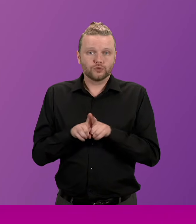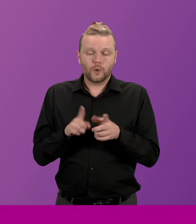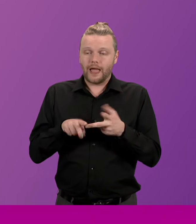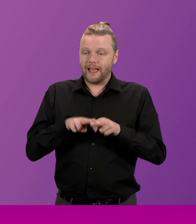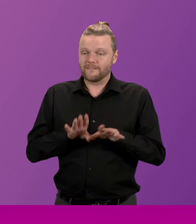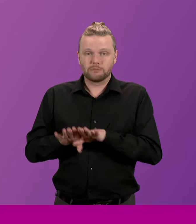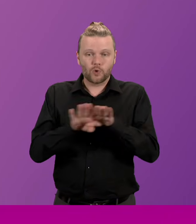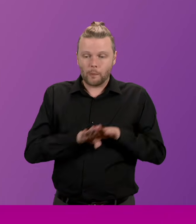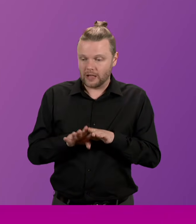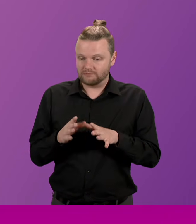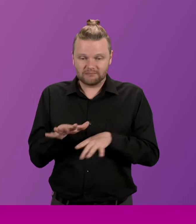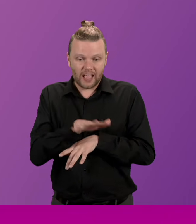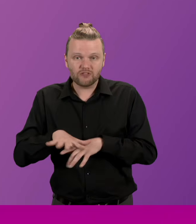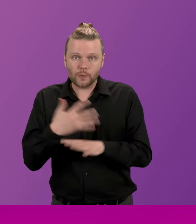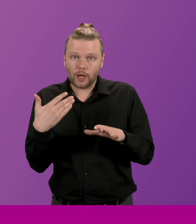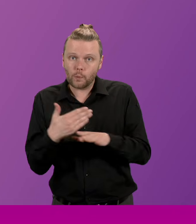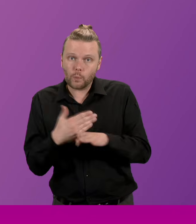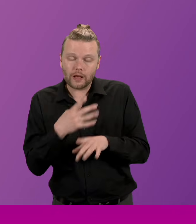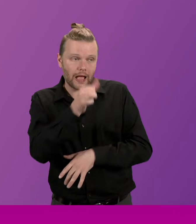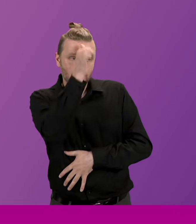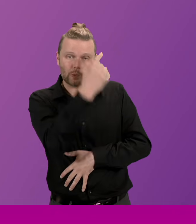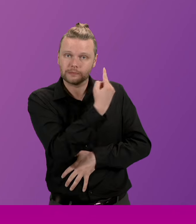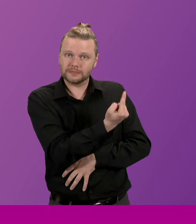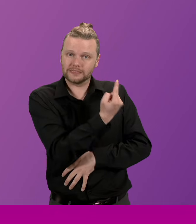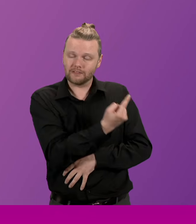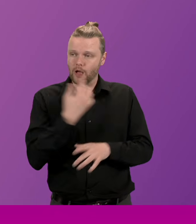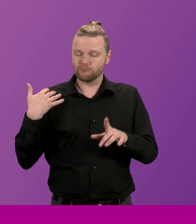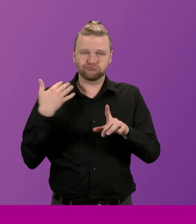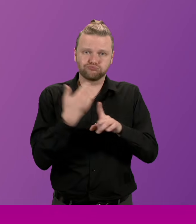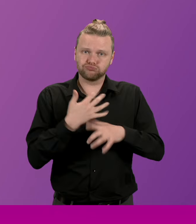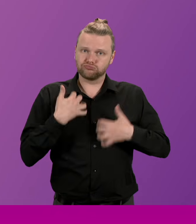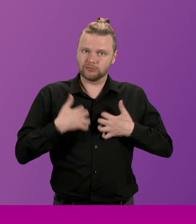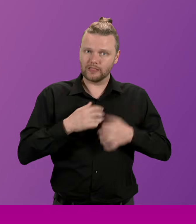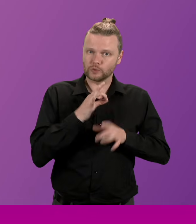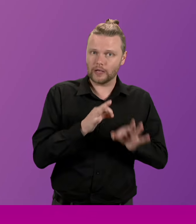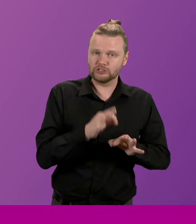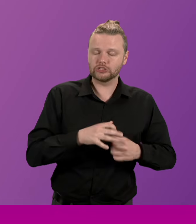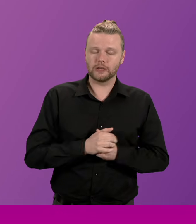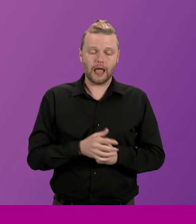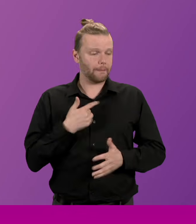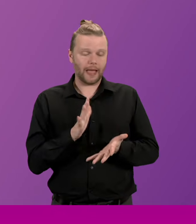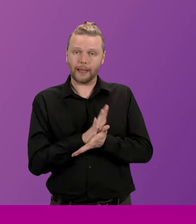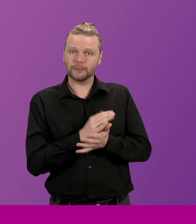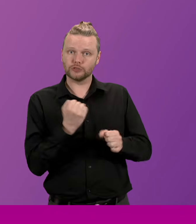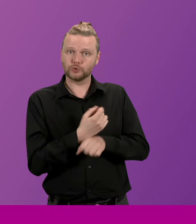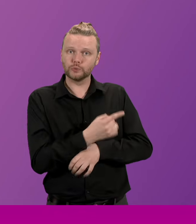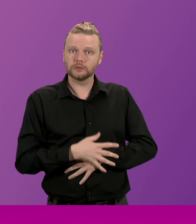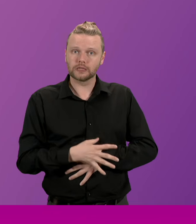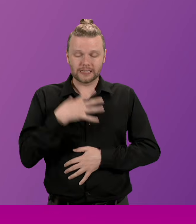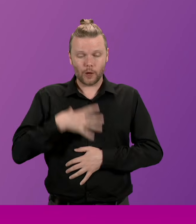ground where we can work with him, we will be very happy to do so. I want to see the maximum level of